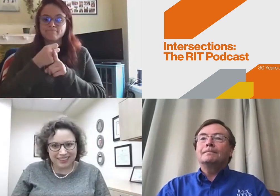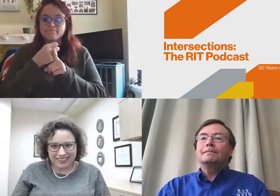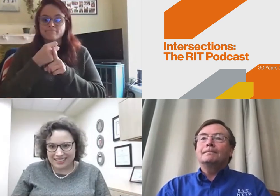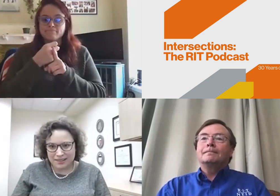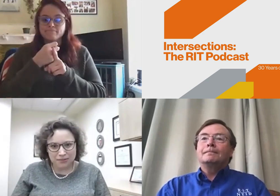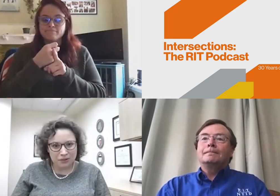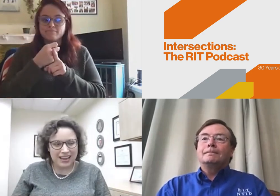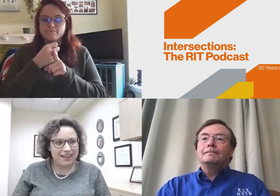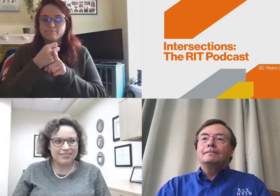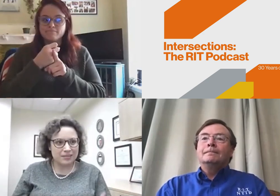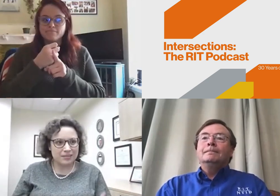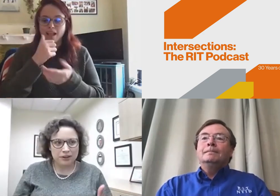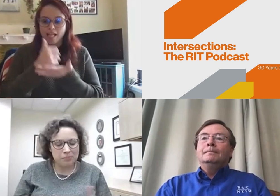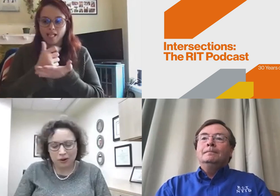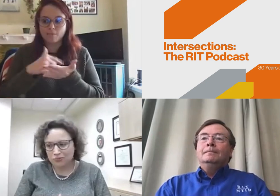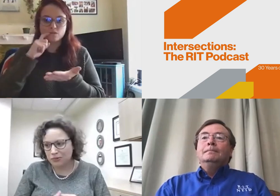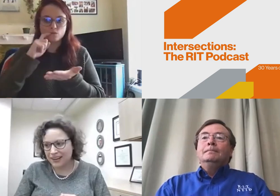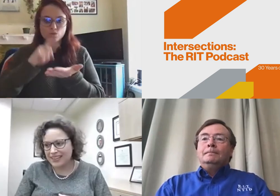needs that folks have in some pretty powerful ways.